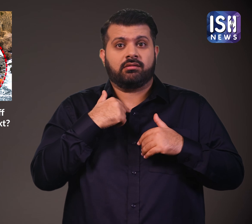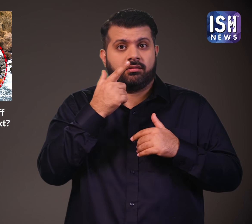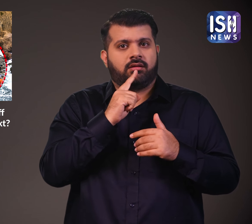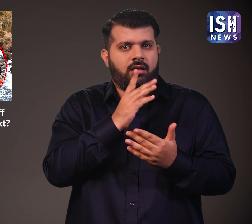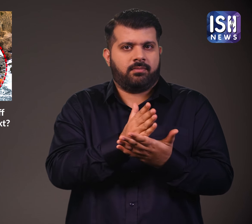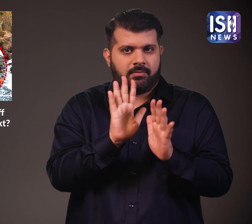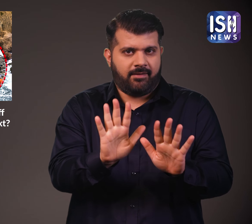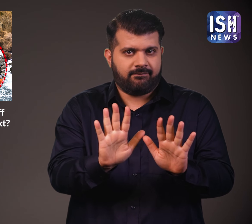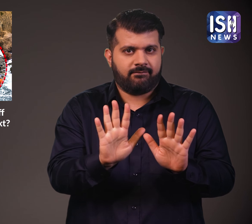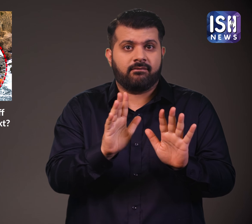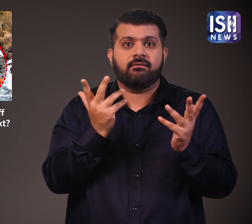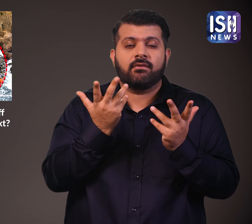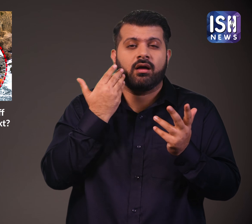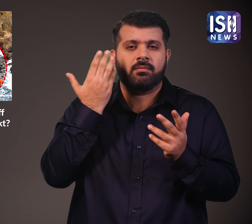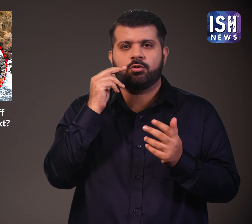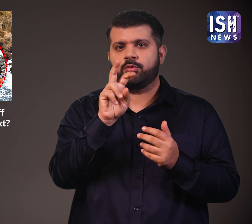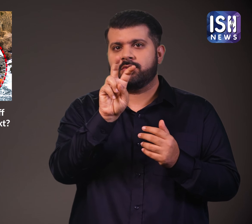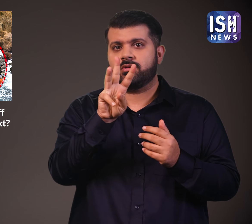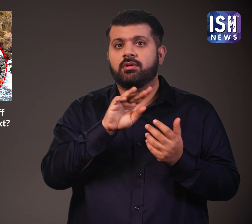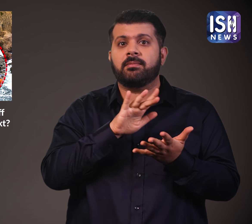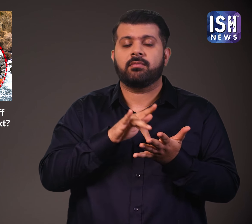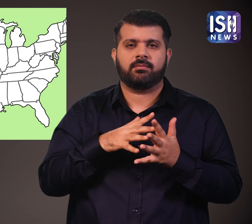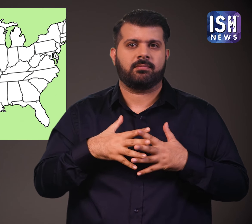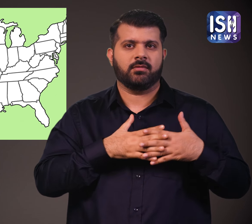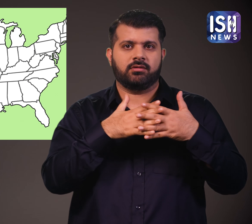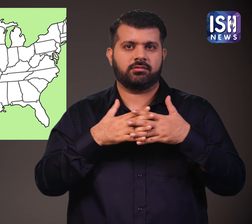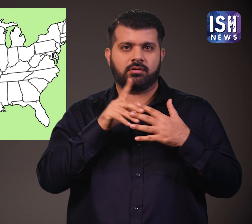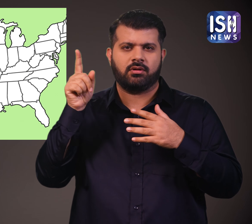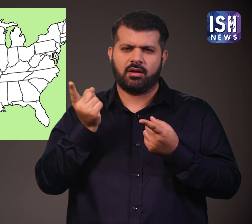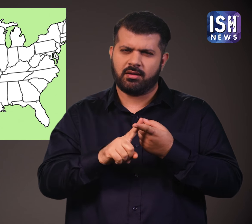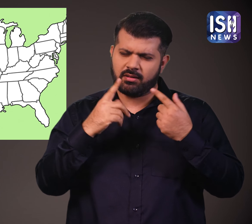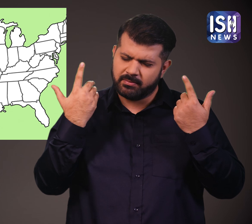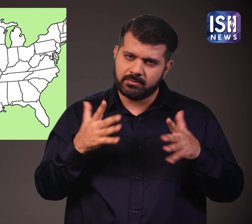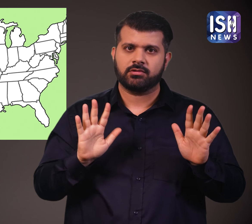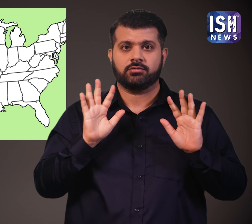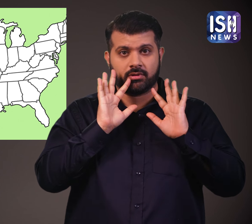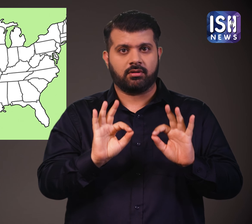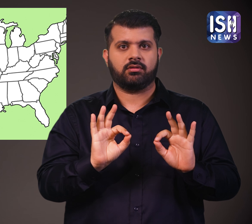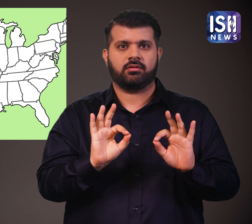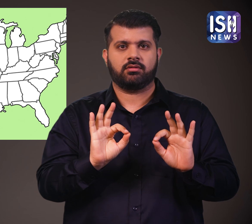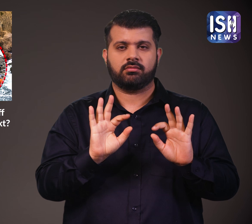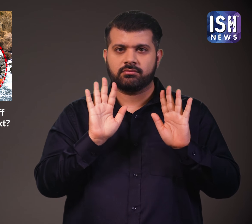This is exactly what happened in the United States in 2023.